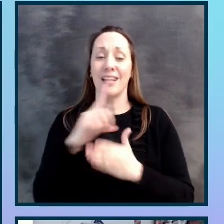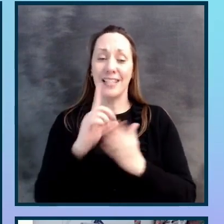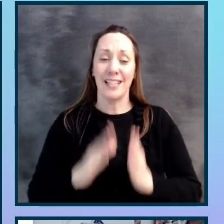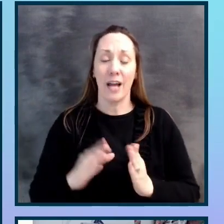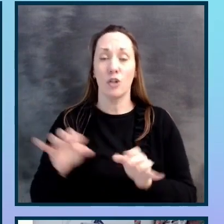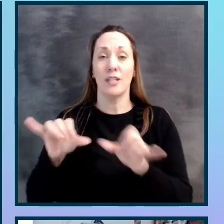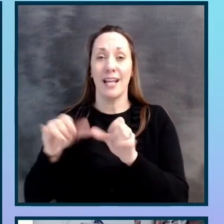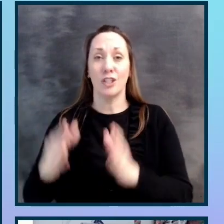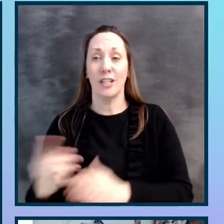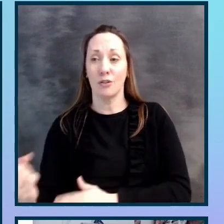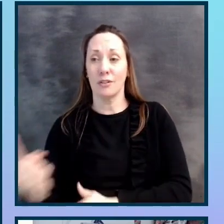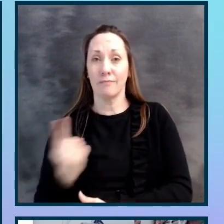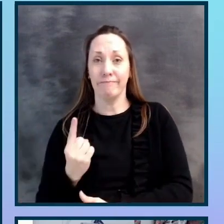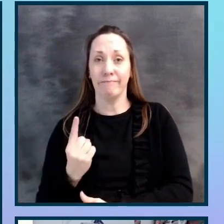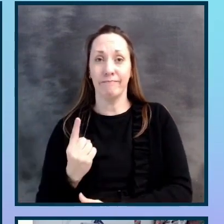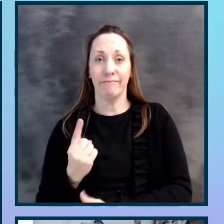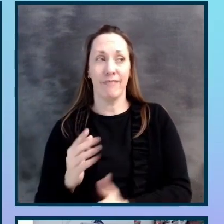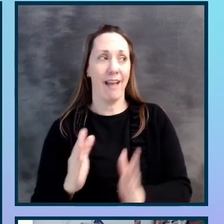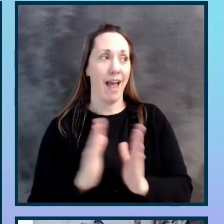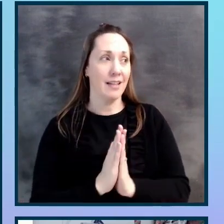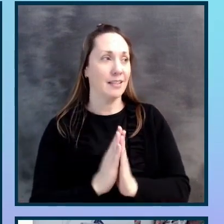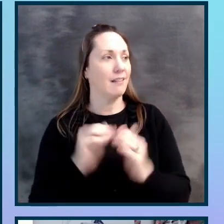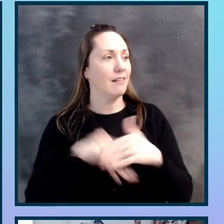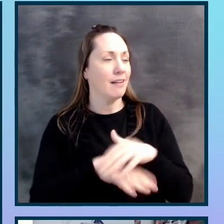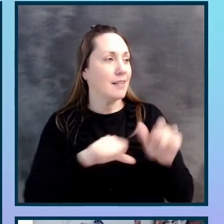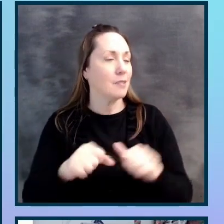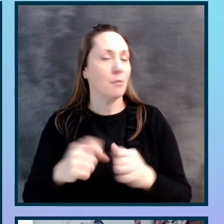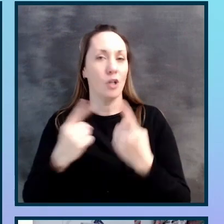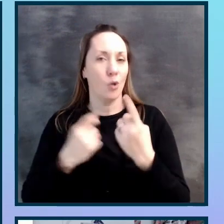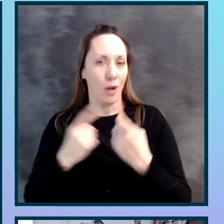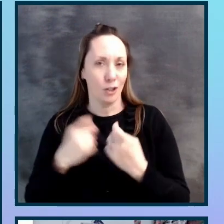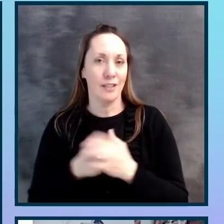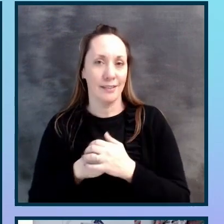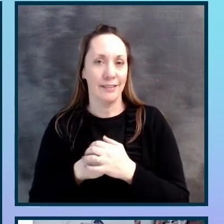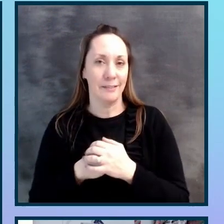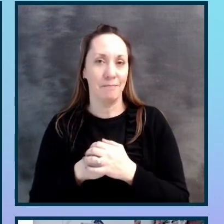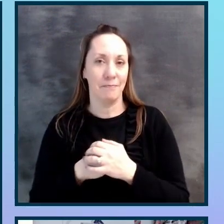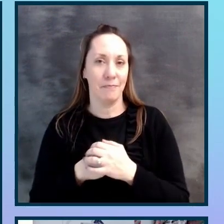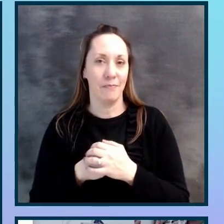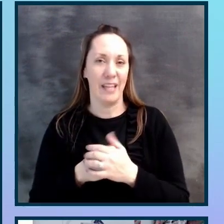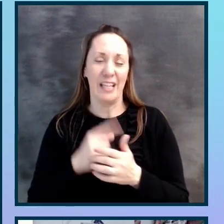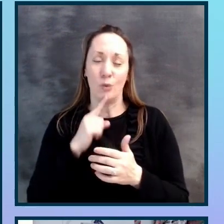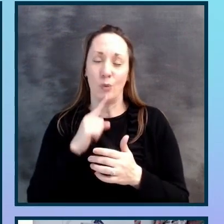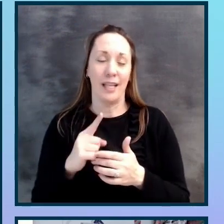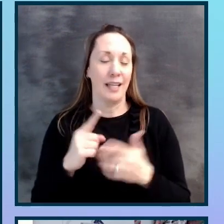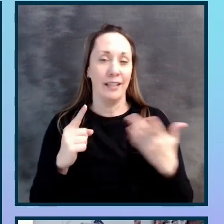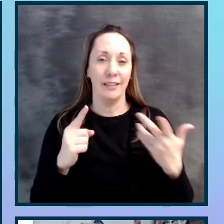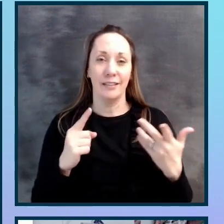come to me asking accessibility questions. It's really become ingrained